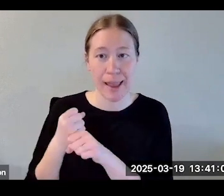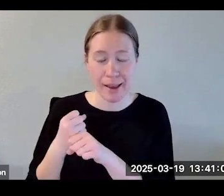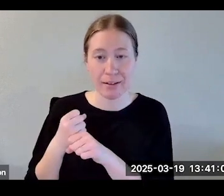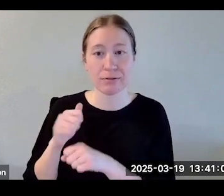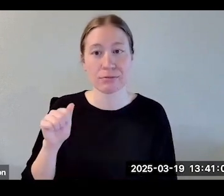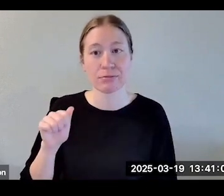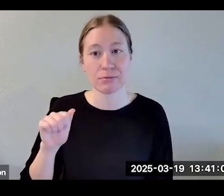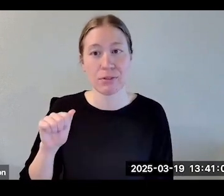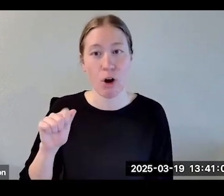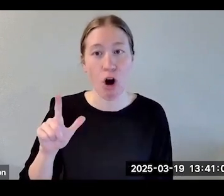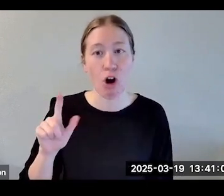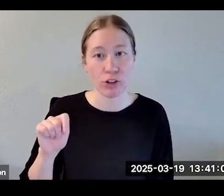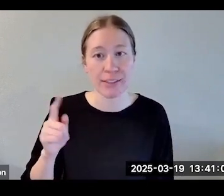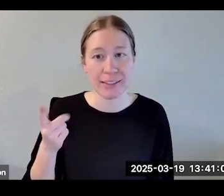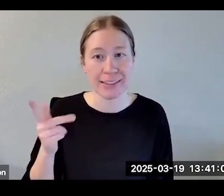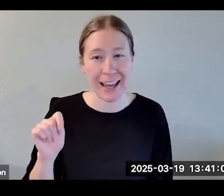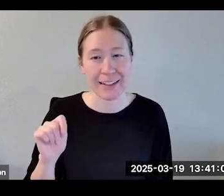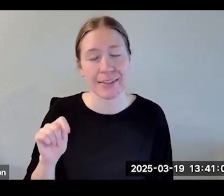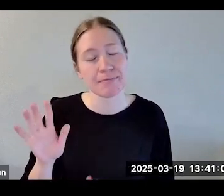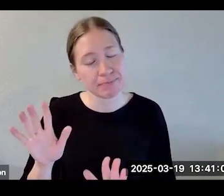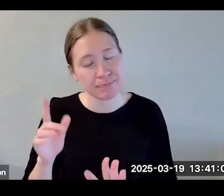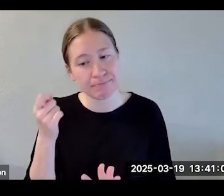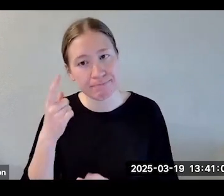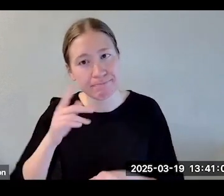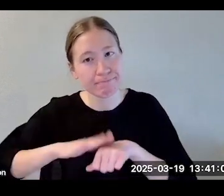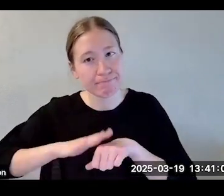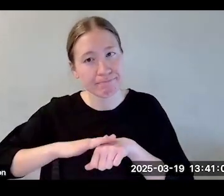Sometimes the quality varies quite widely with this.